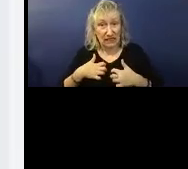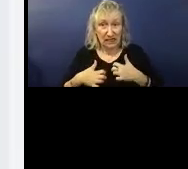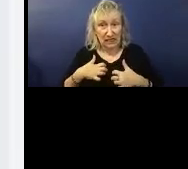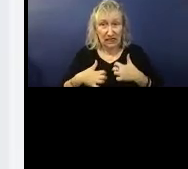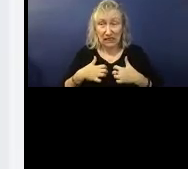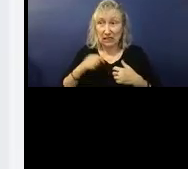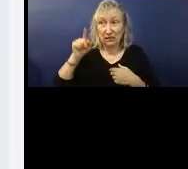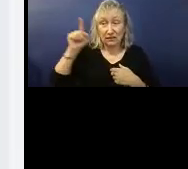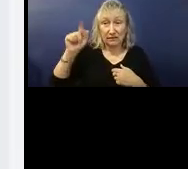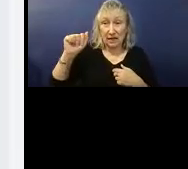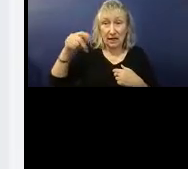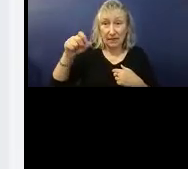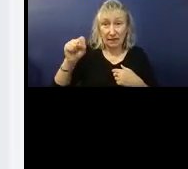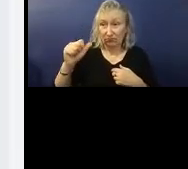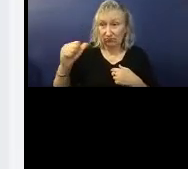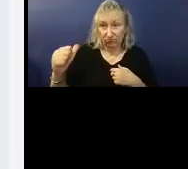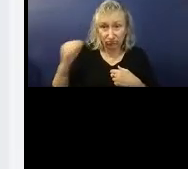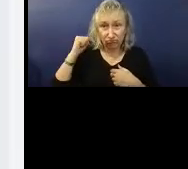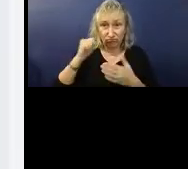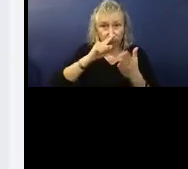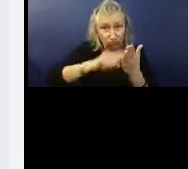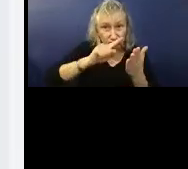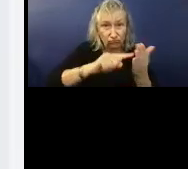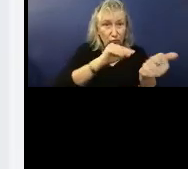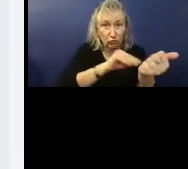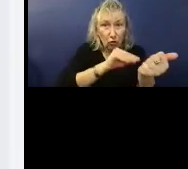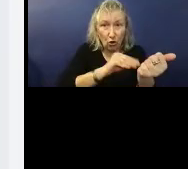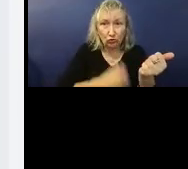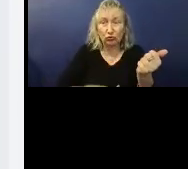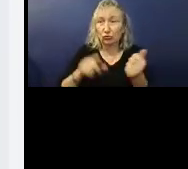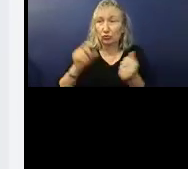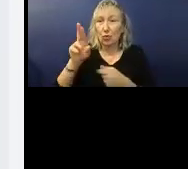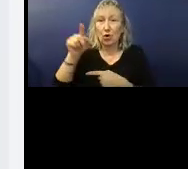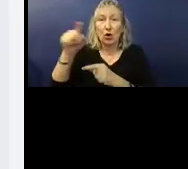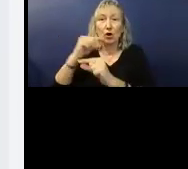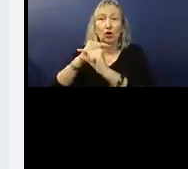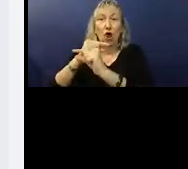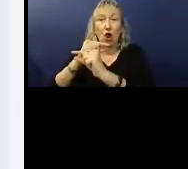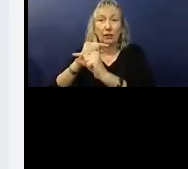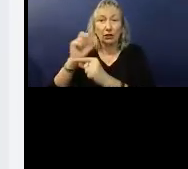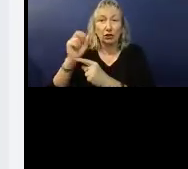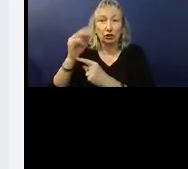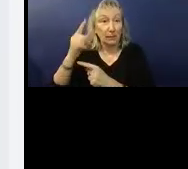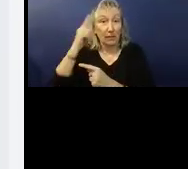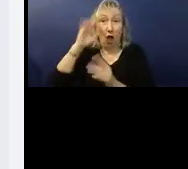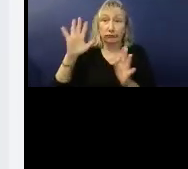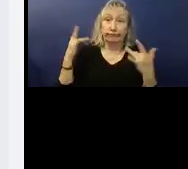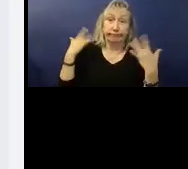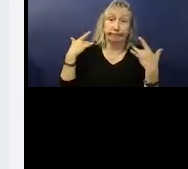you know, a guardianship case, a guardian, you know, thinking that that's under court jurisdiction, we'll let the court handle it.